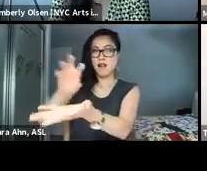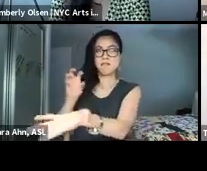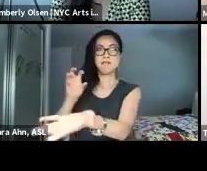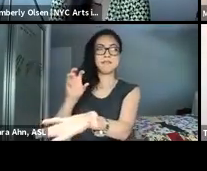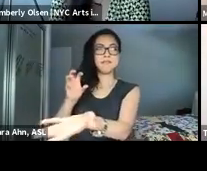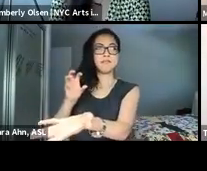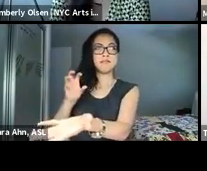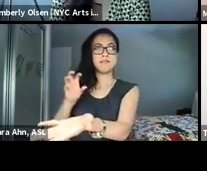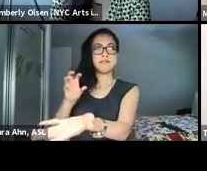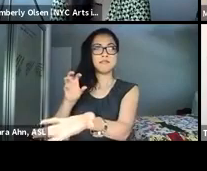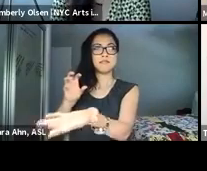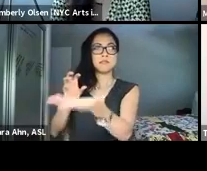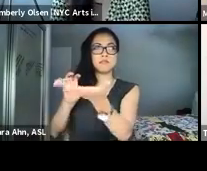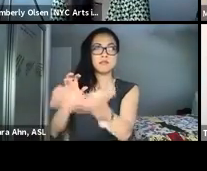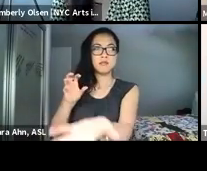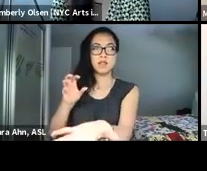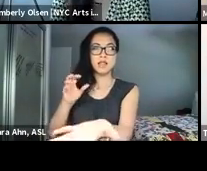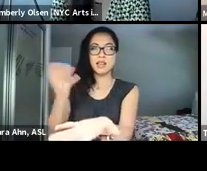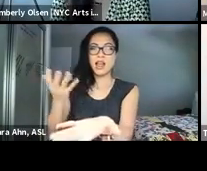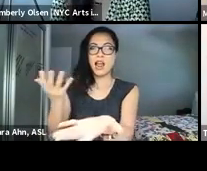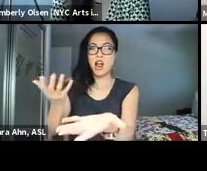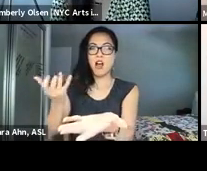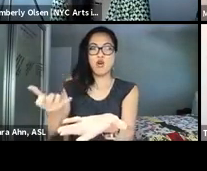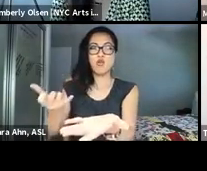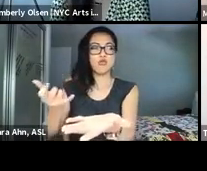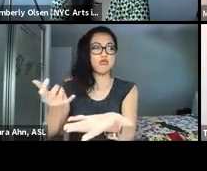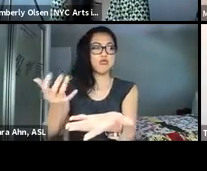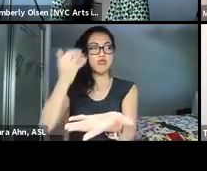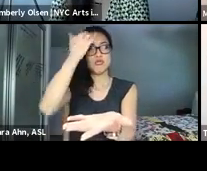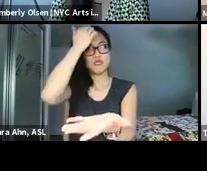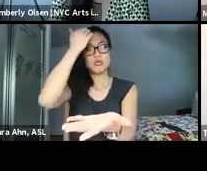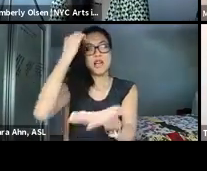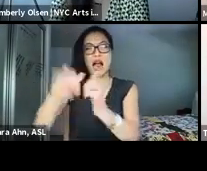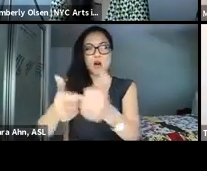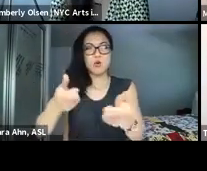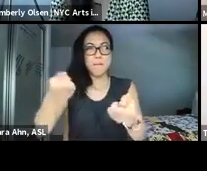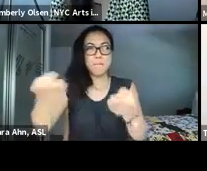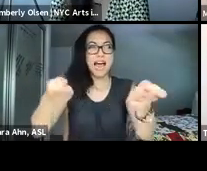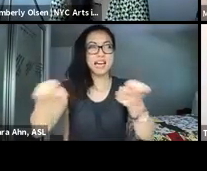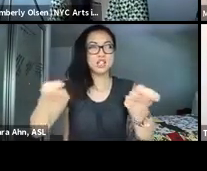home, do they have five computers? The likelihood of that is a no.